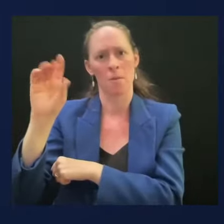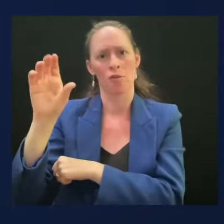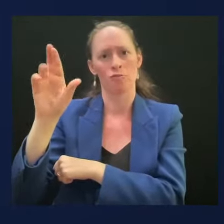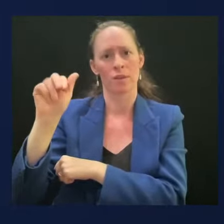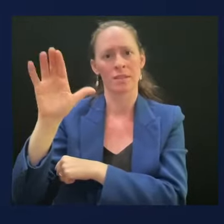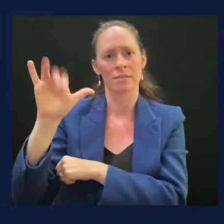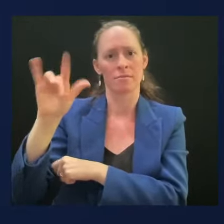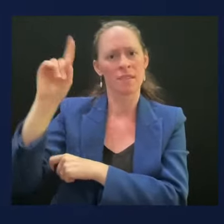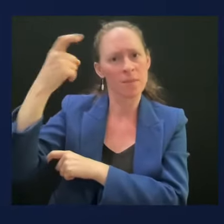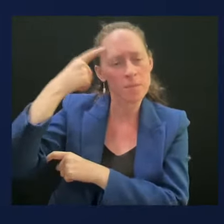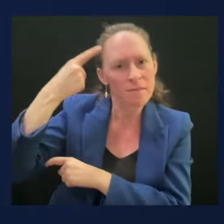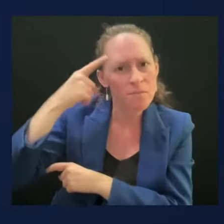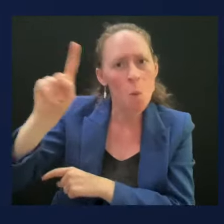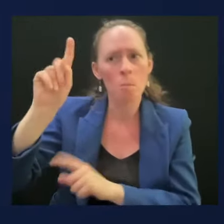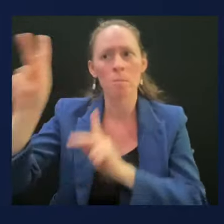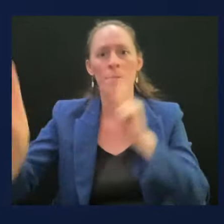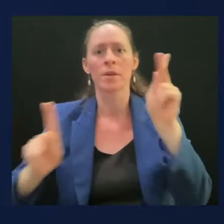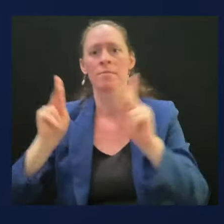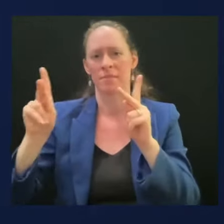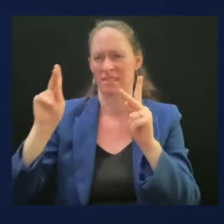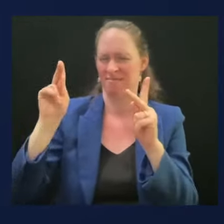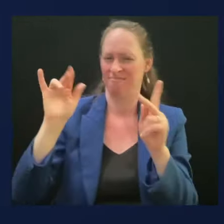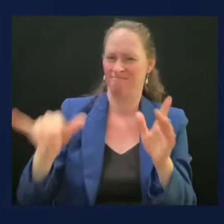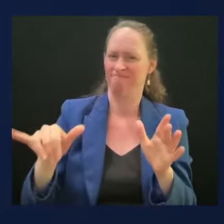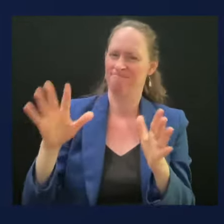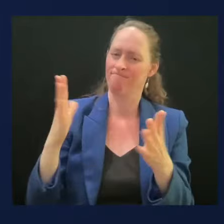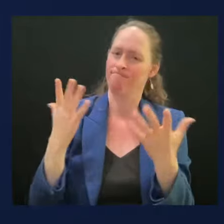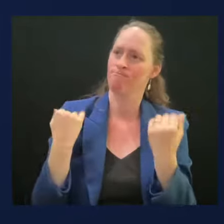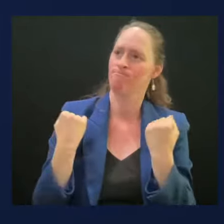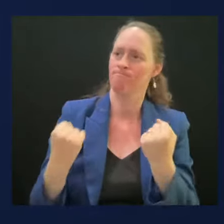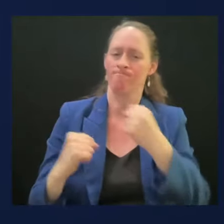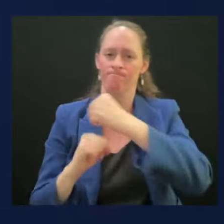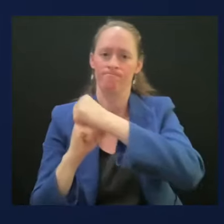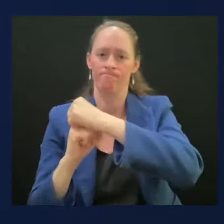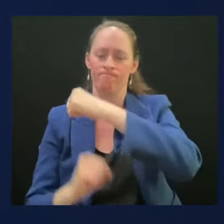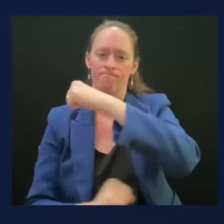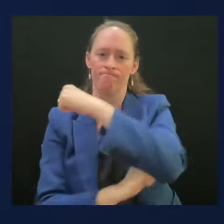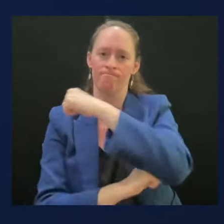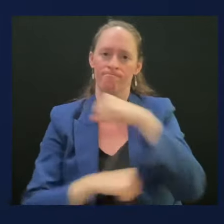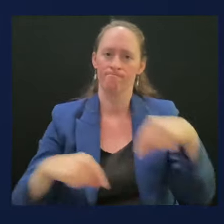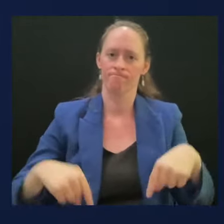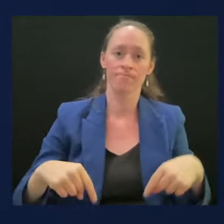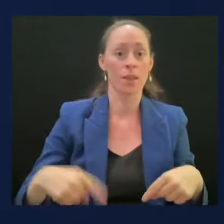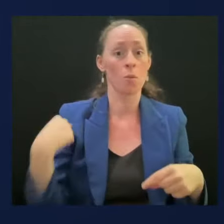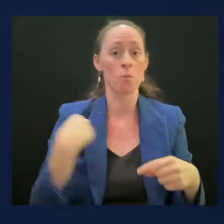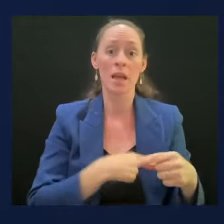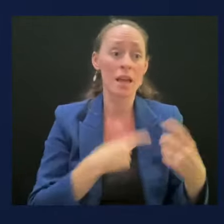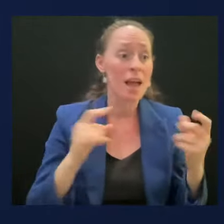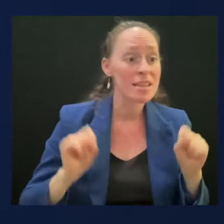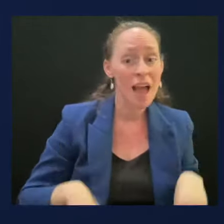and the source of endless, endless renewal. It's how we've been able to constantly change and adapt